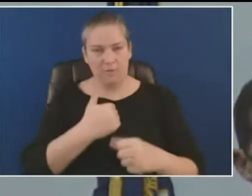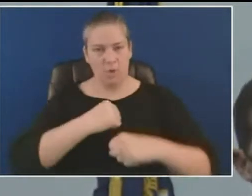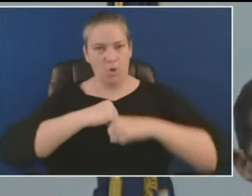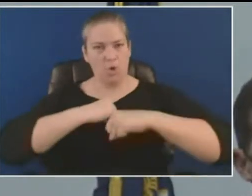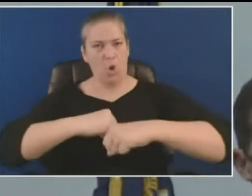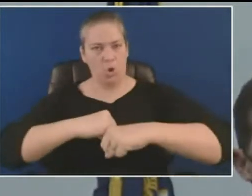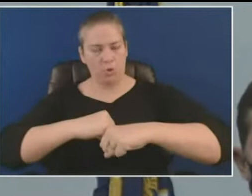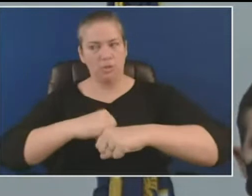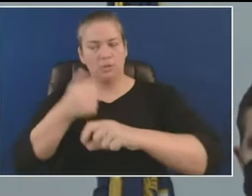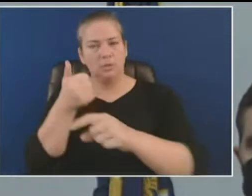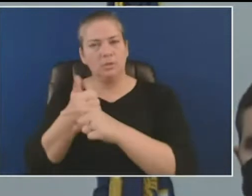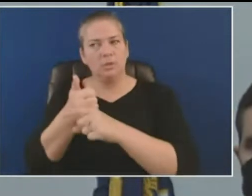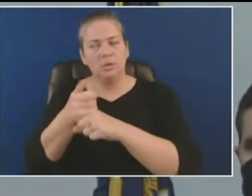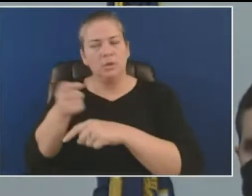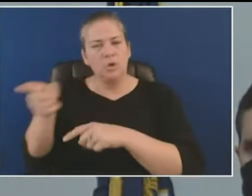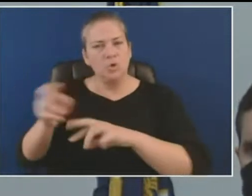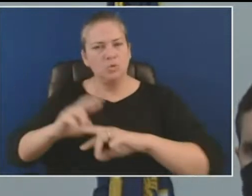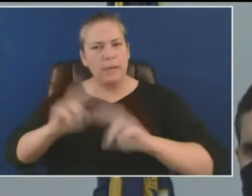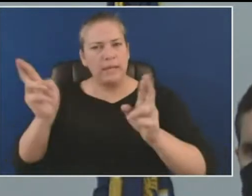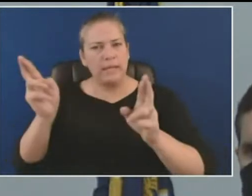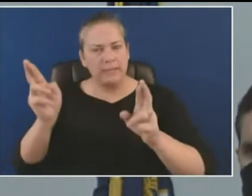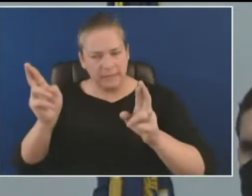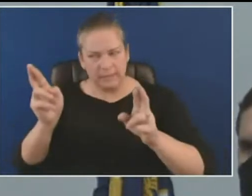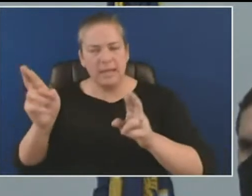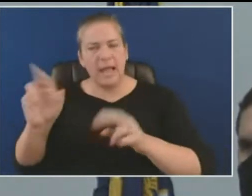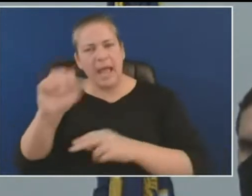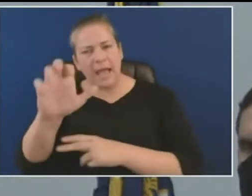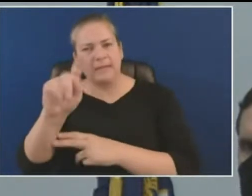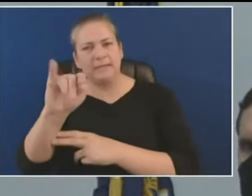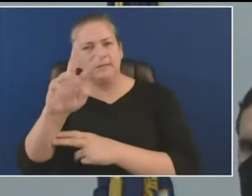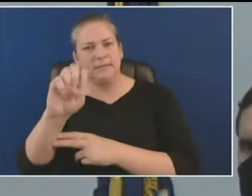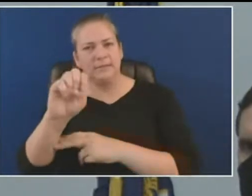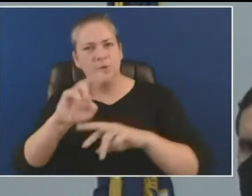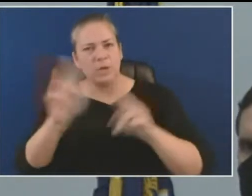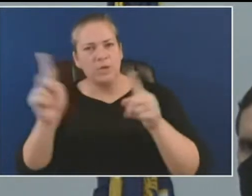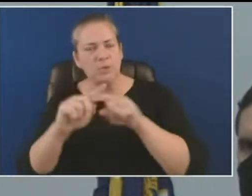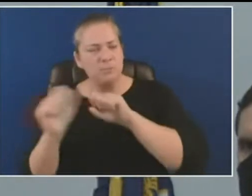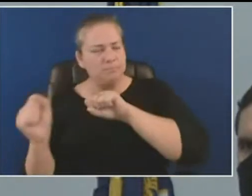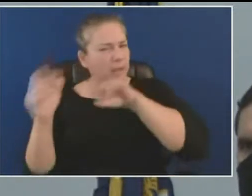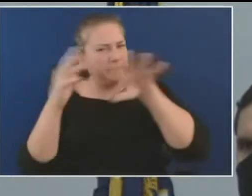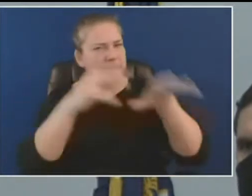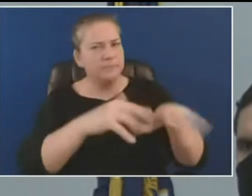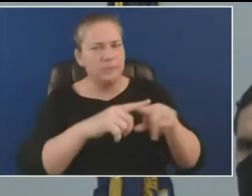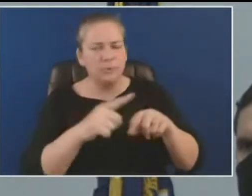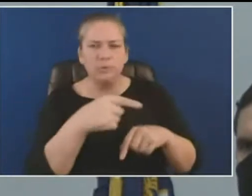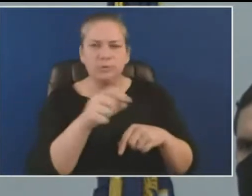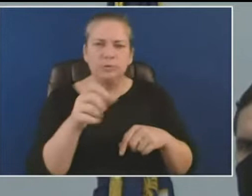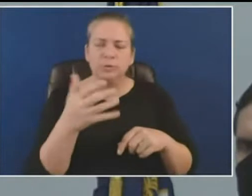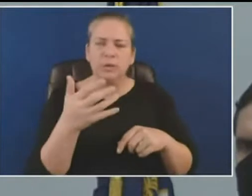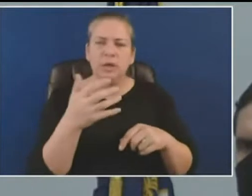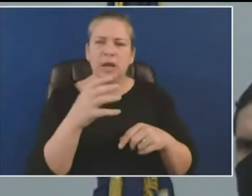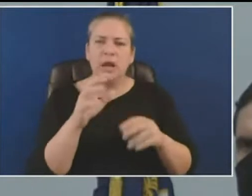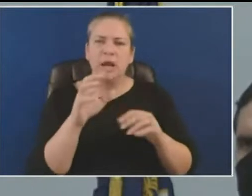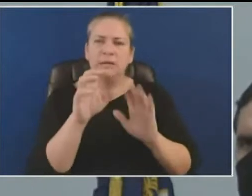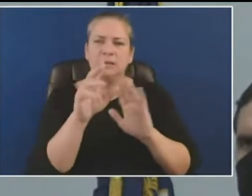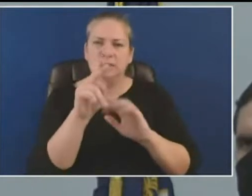up and active in multiple sites across the Commonwealth at this junction most commonly would some of our folks are doing.